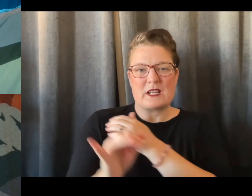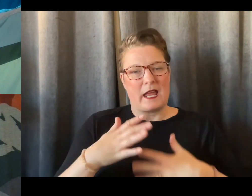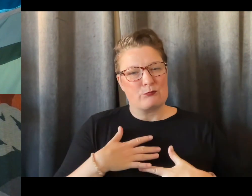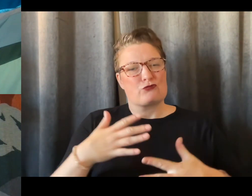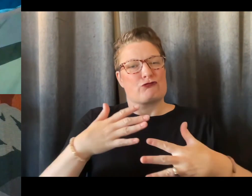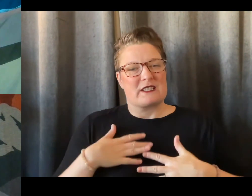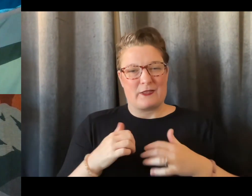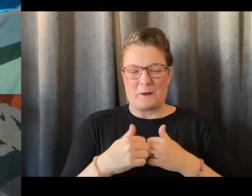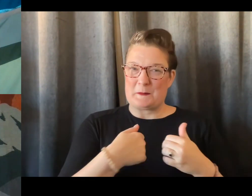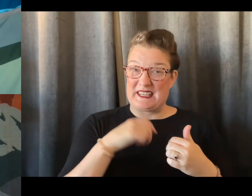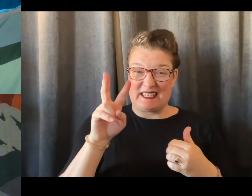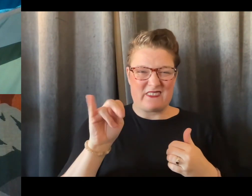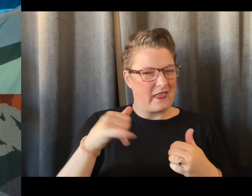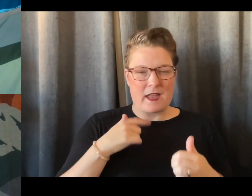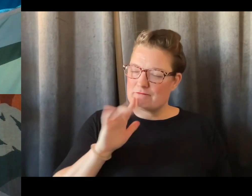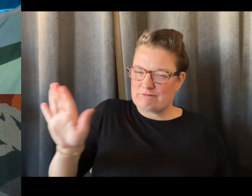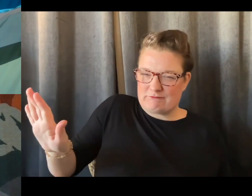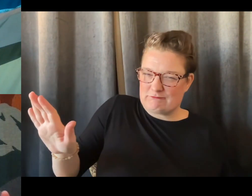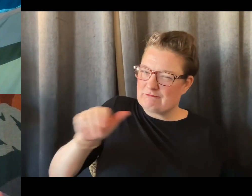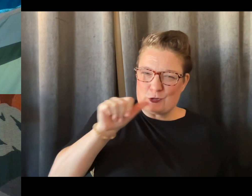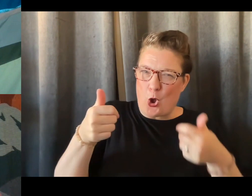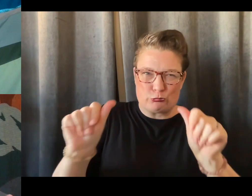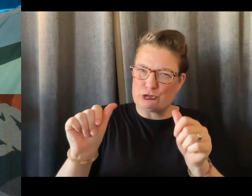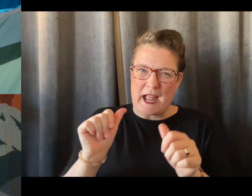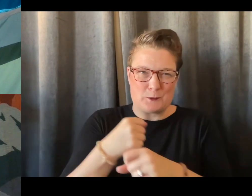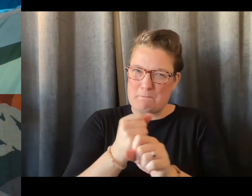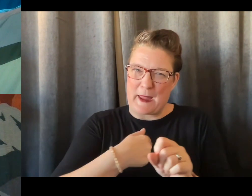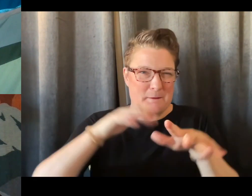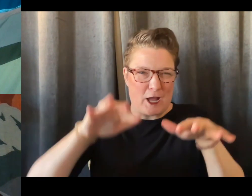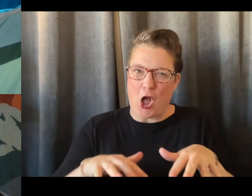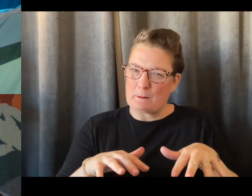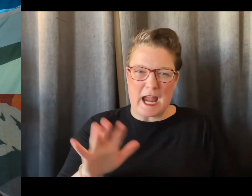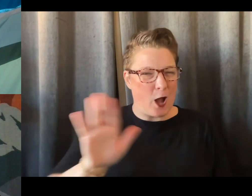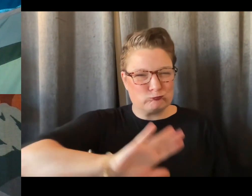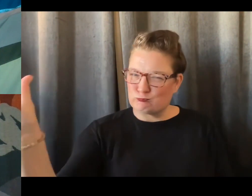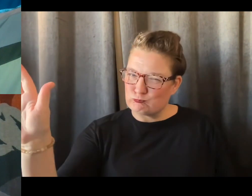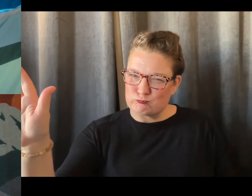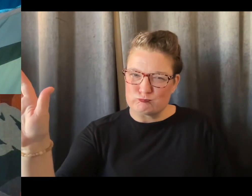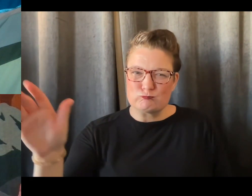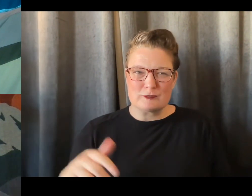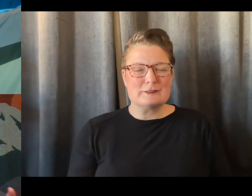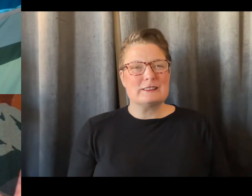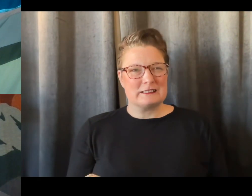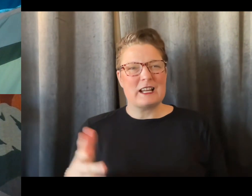And even that, I was like, don't you try to make me calm down, let me be inconsolable.